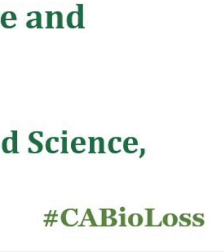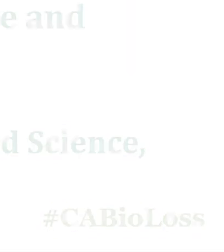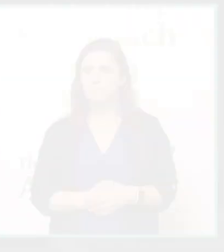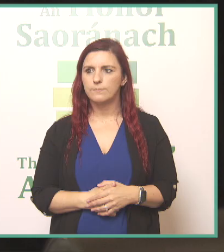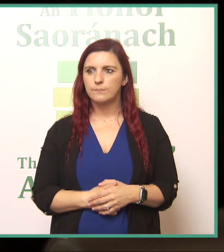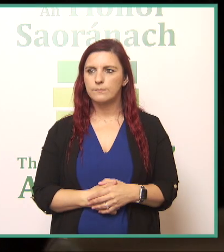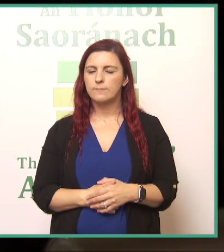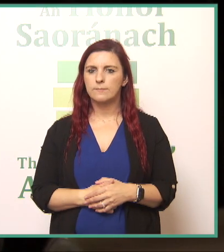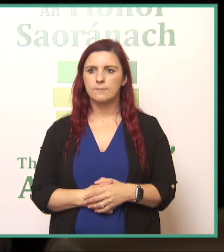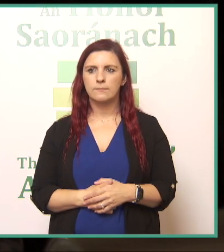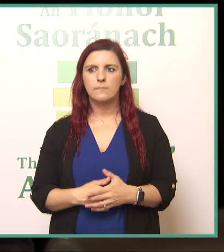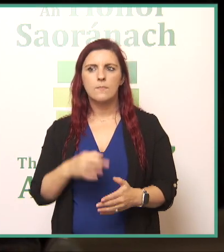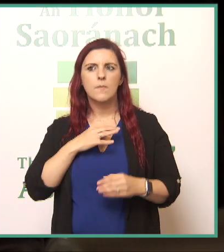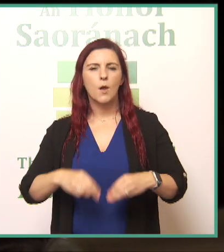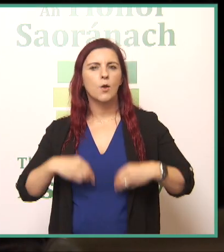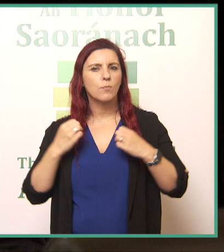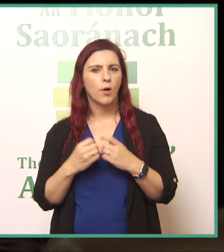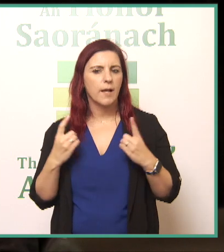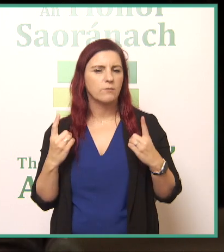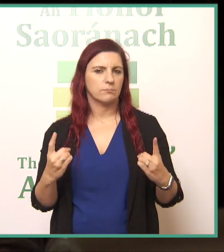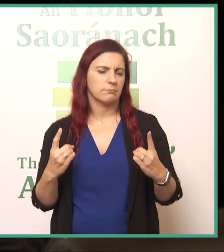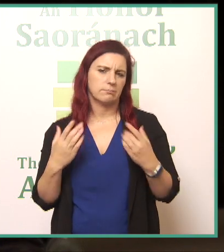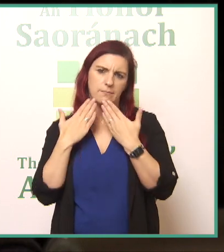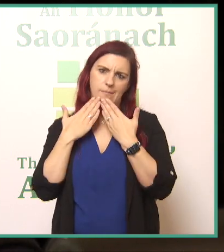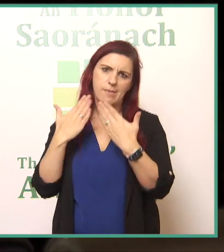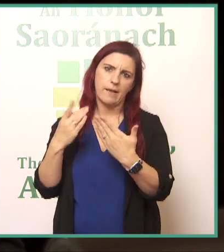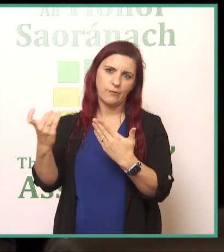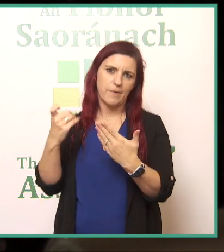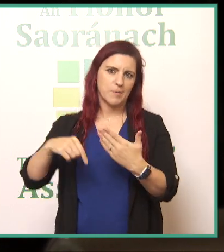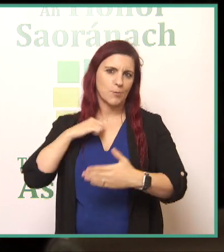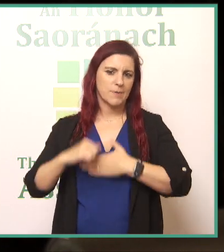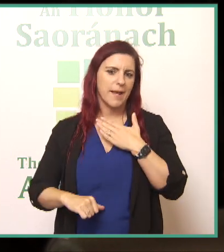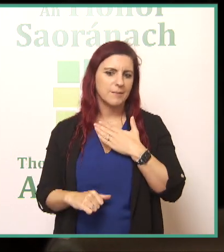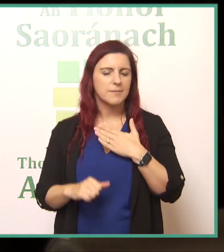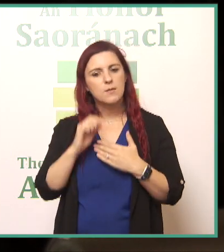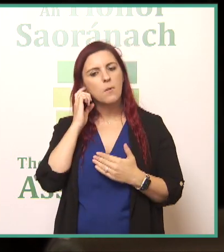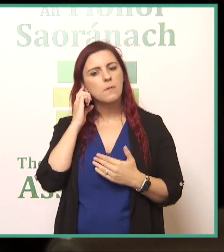good morning everybody and many thanks for the invitation to be here I was delighted to accept it